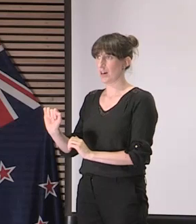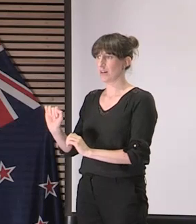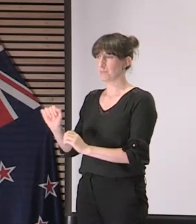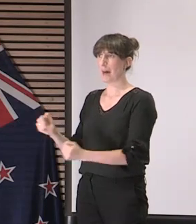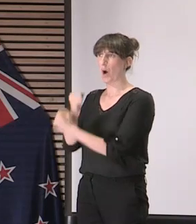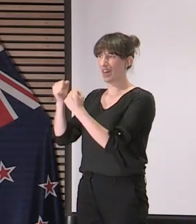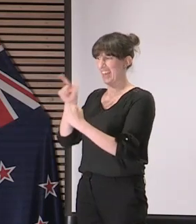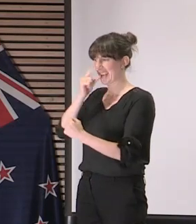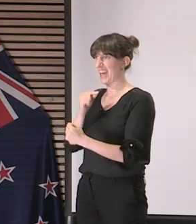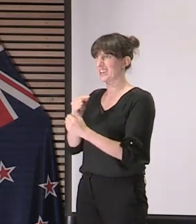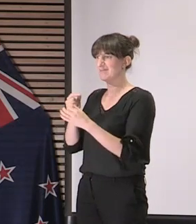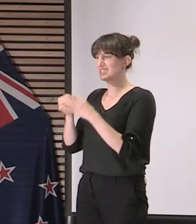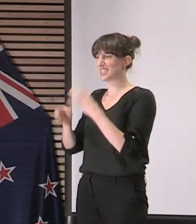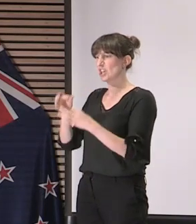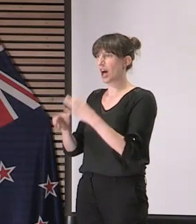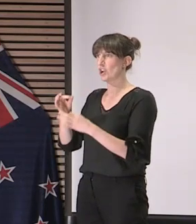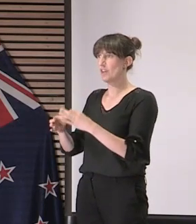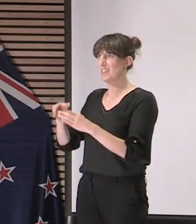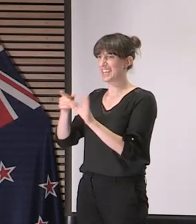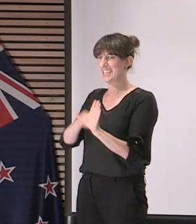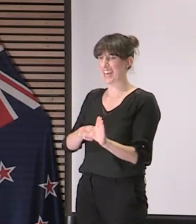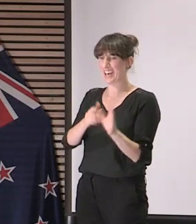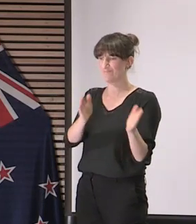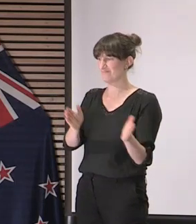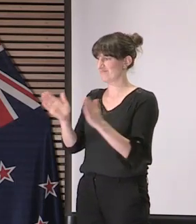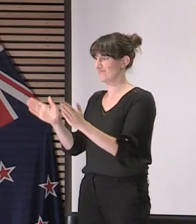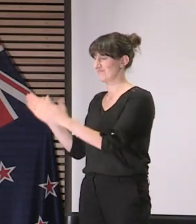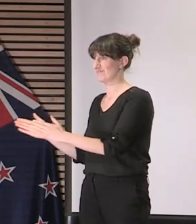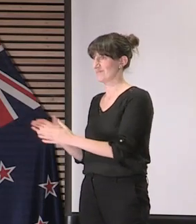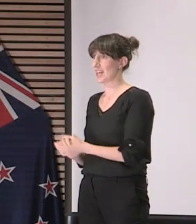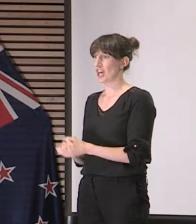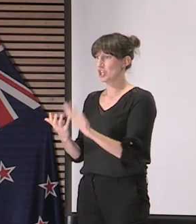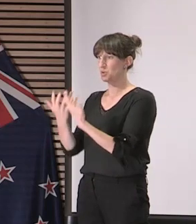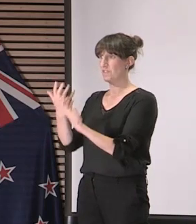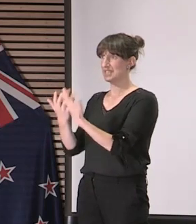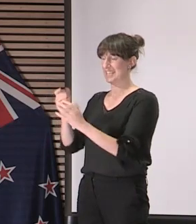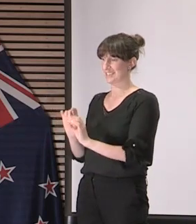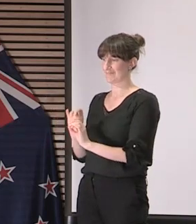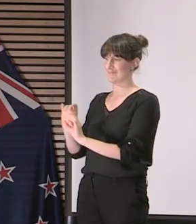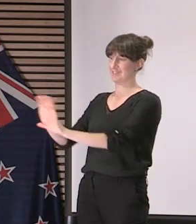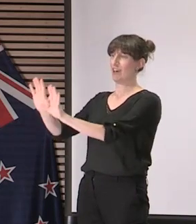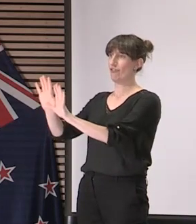matter for AUT. Universities, in terms of the institutional